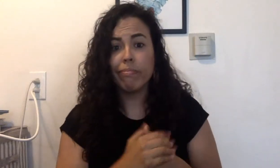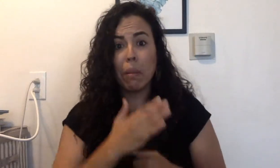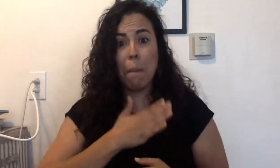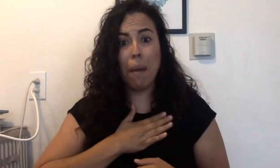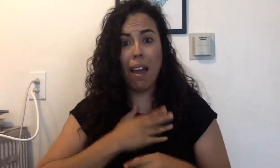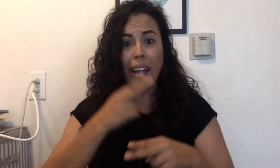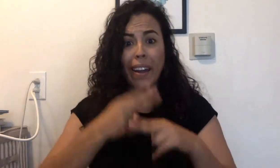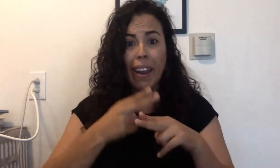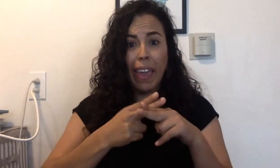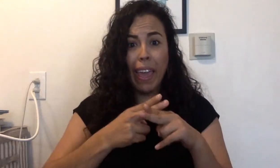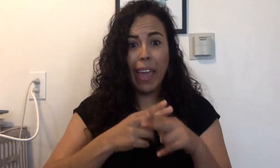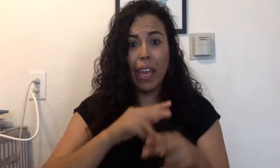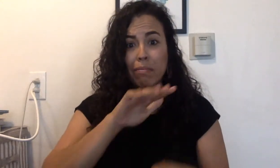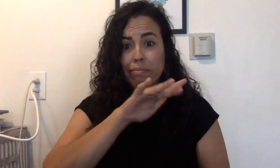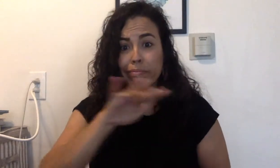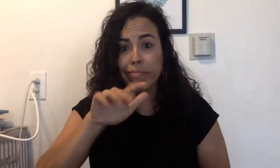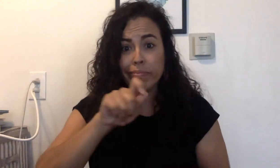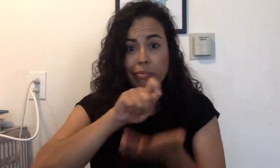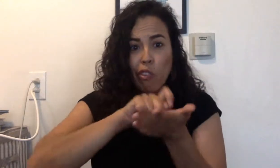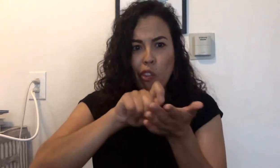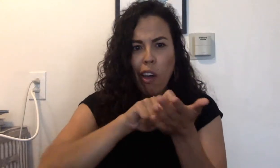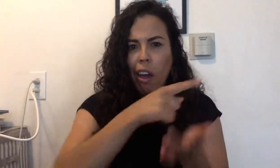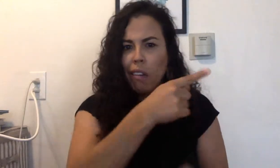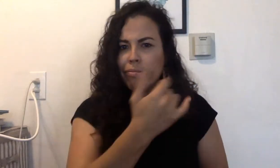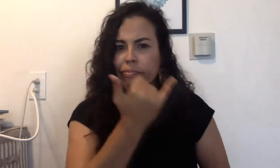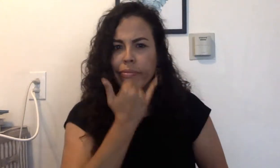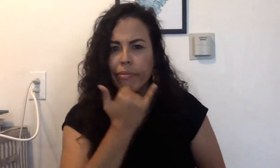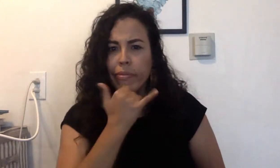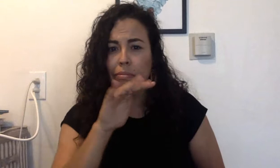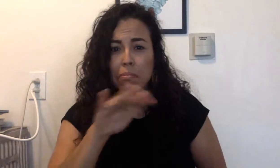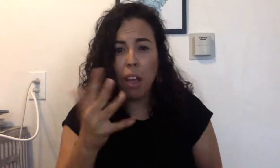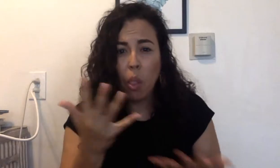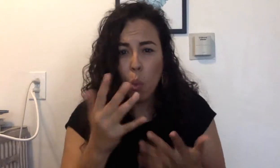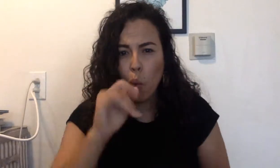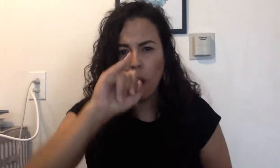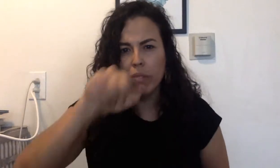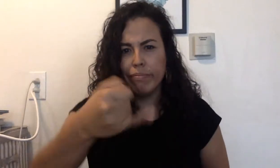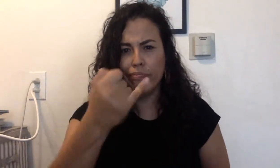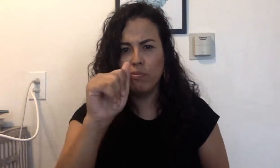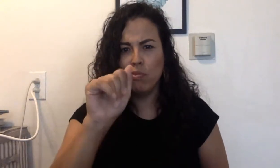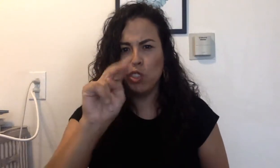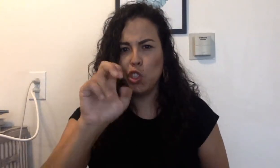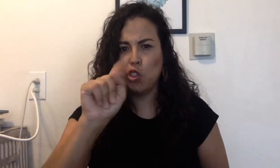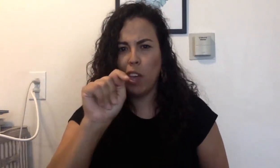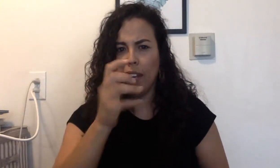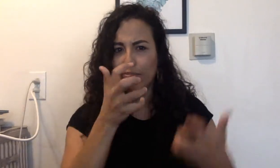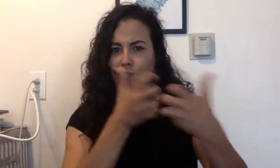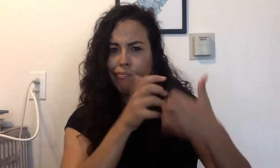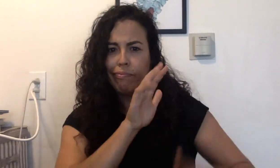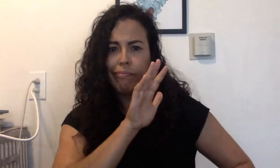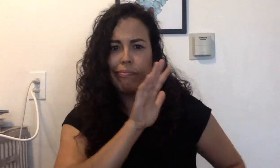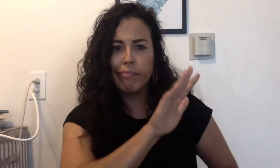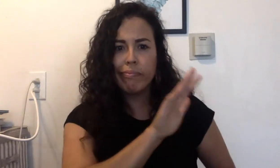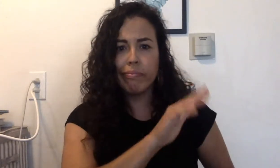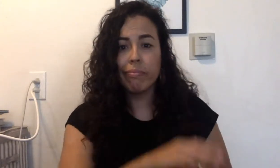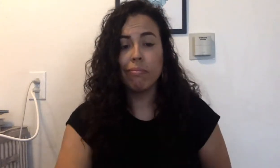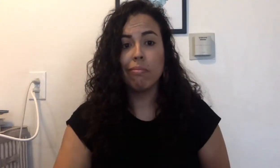My name was often spelled or written wrong to “Janet” because it was more appropriate and fitting.